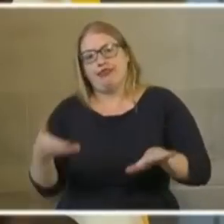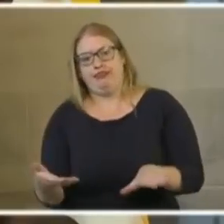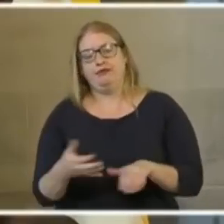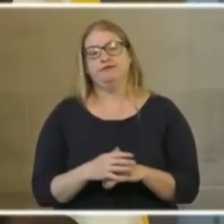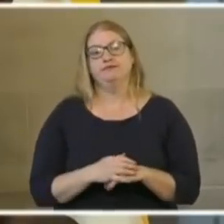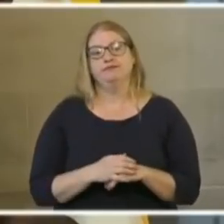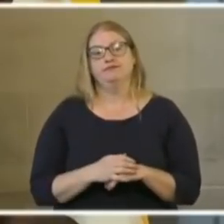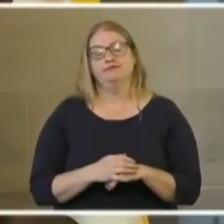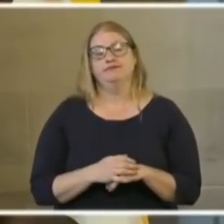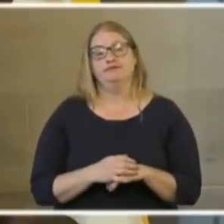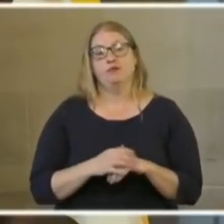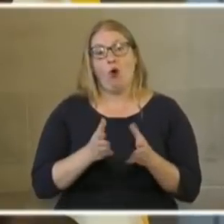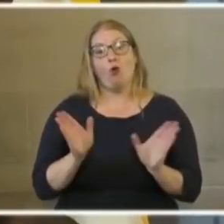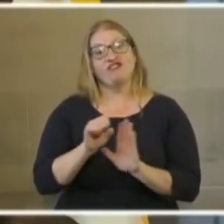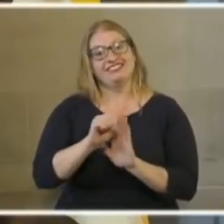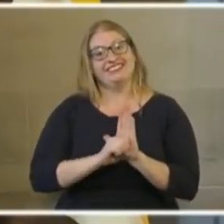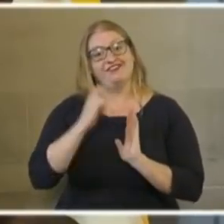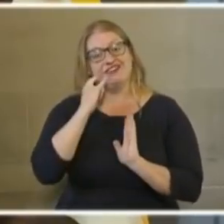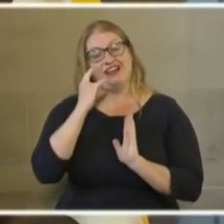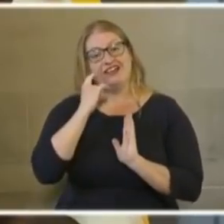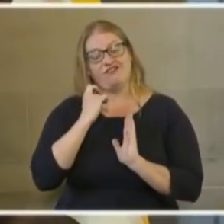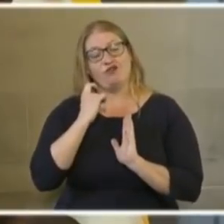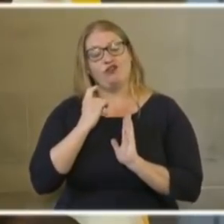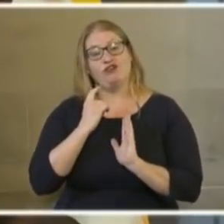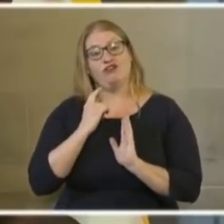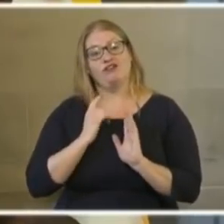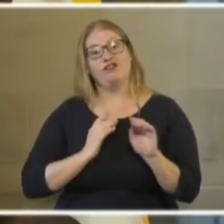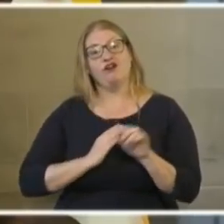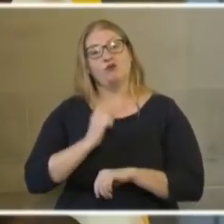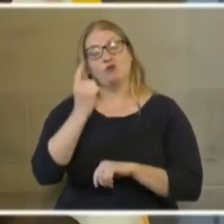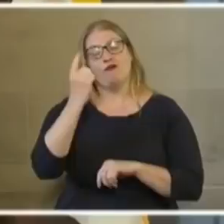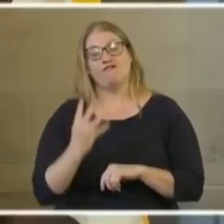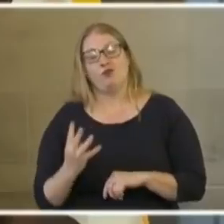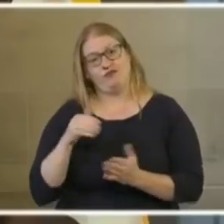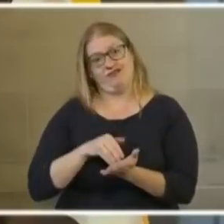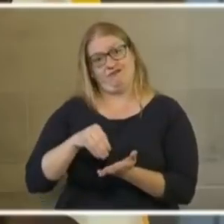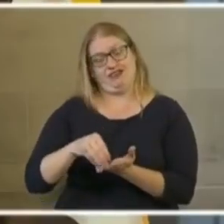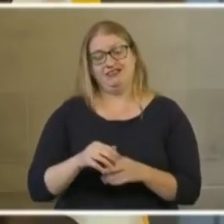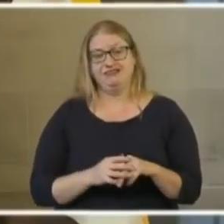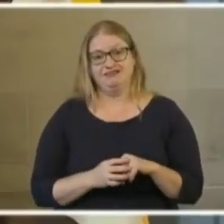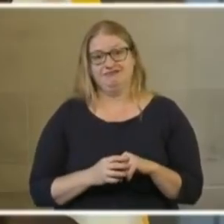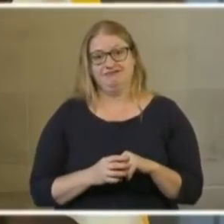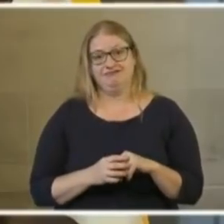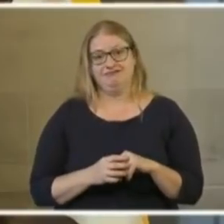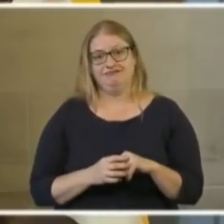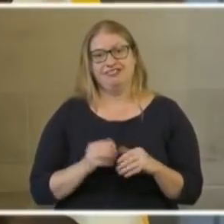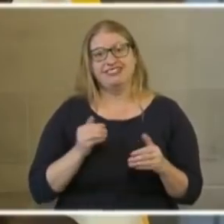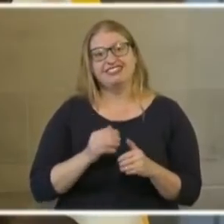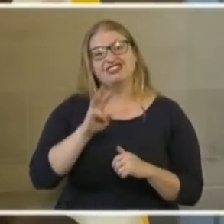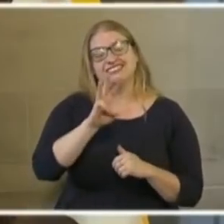ARE OVER 30,000 CASES. AND JUST OVER 600 DEATHS.